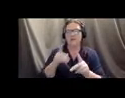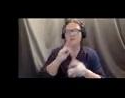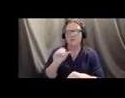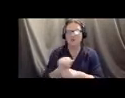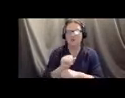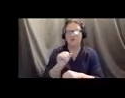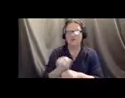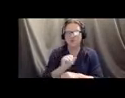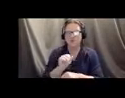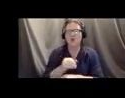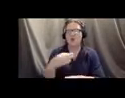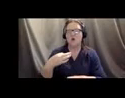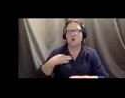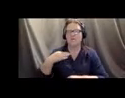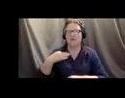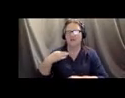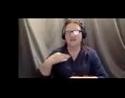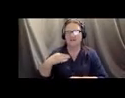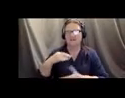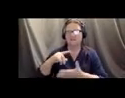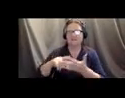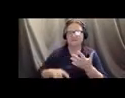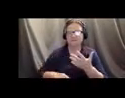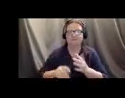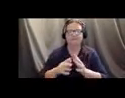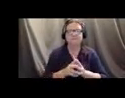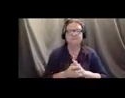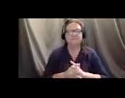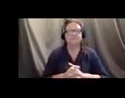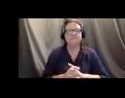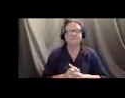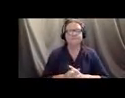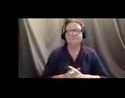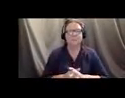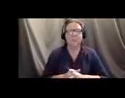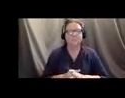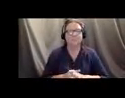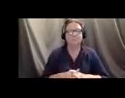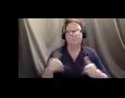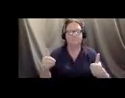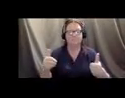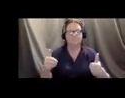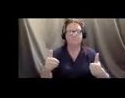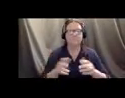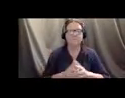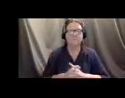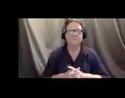volunteering and all of those things. Great.